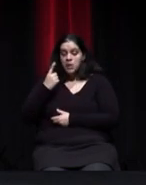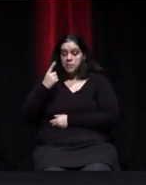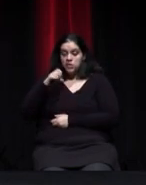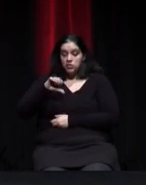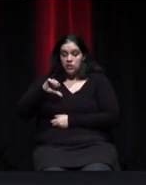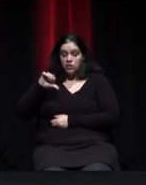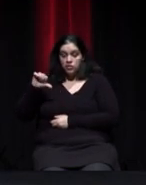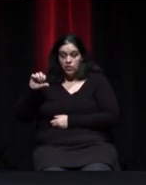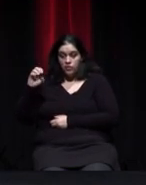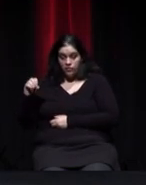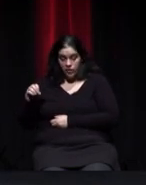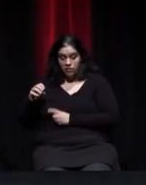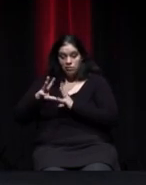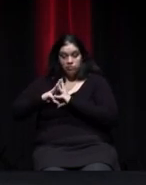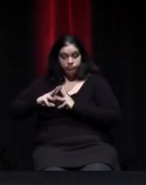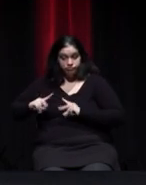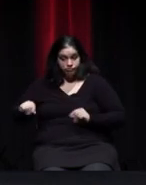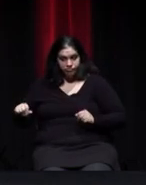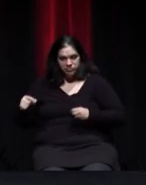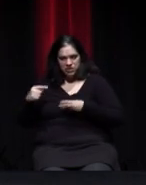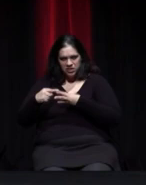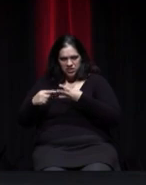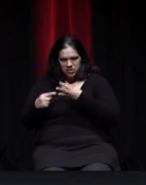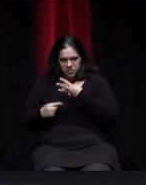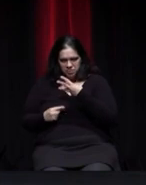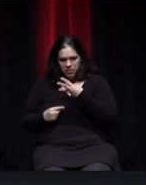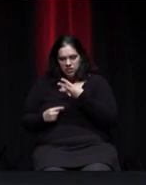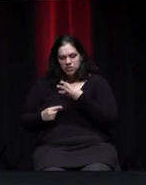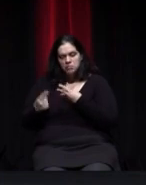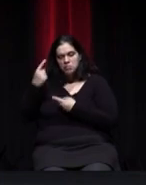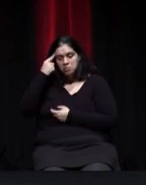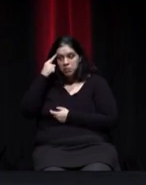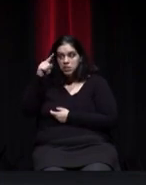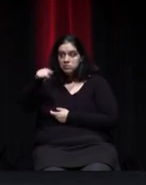It's expected that those safeguarding the word,